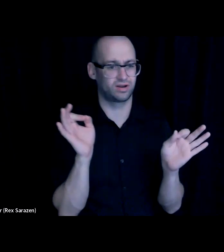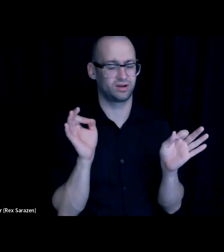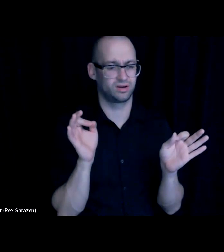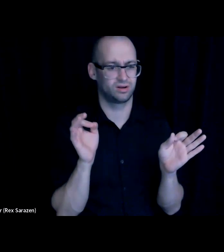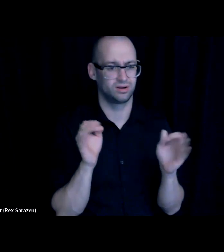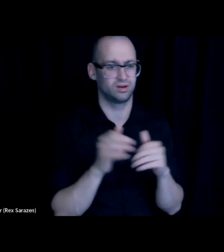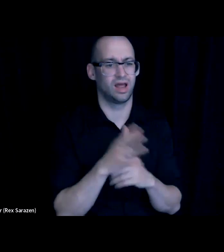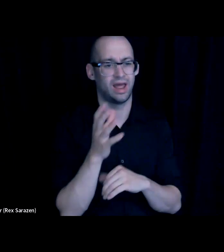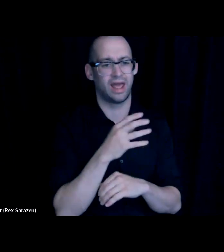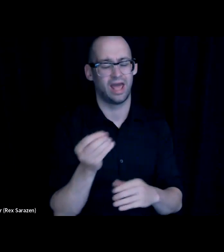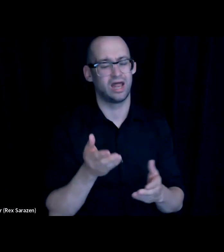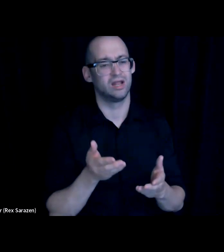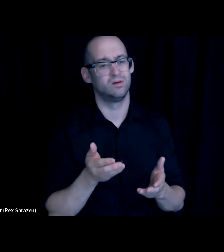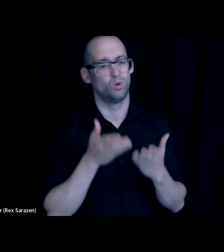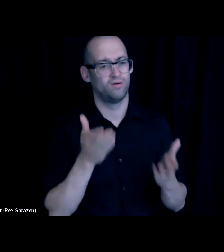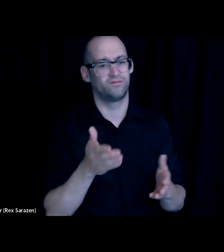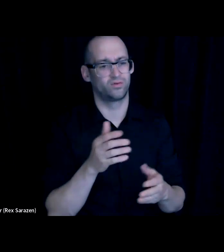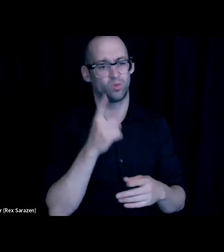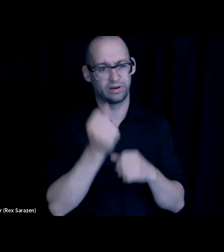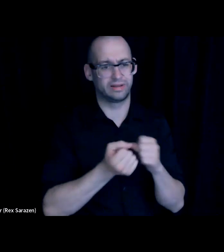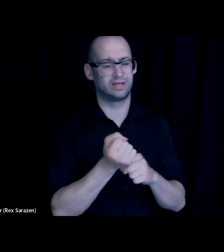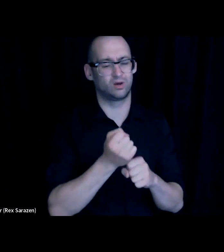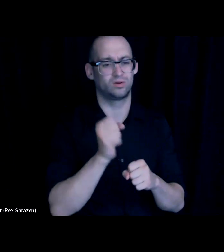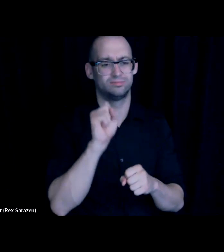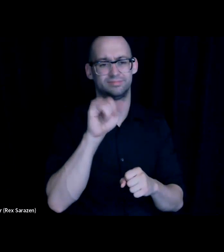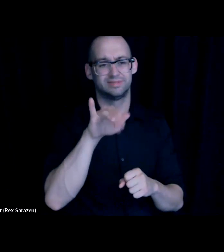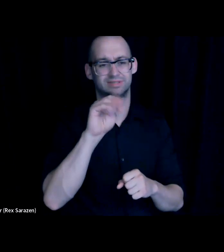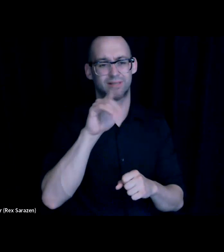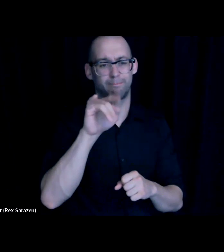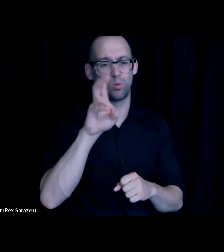offer an annual symposium which now we do it hybrid. We typically used to have yes,